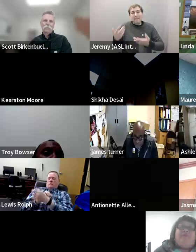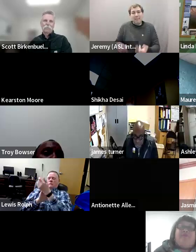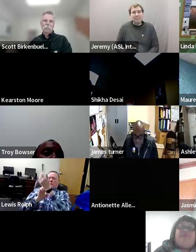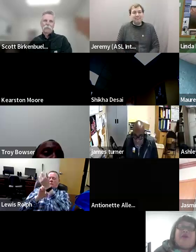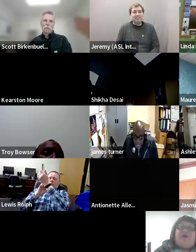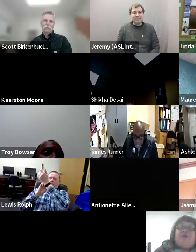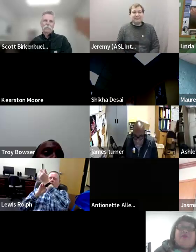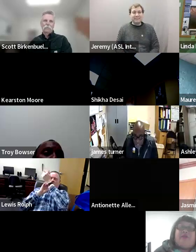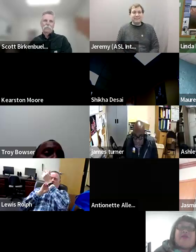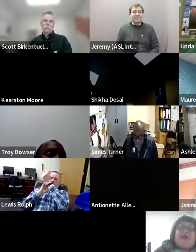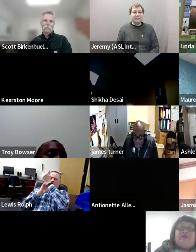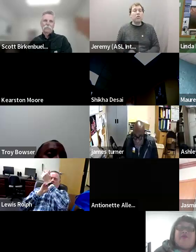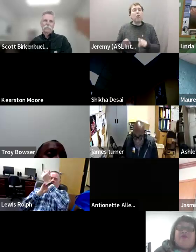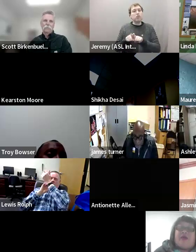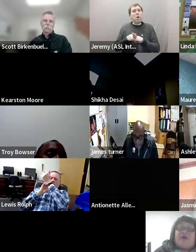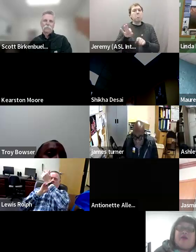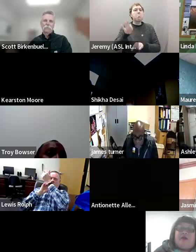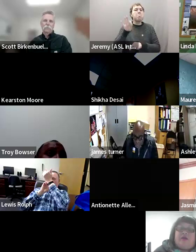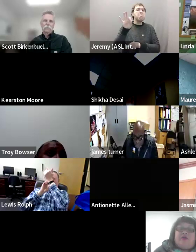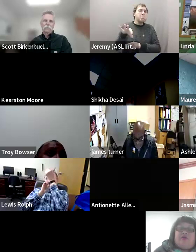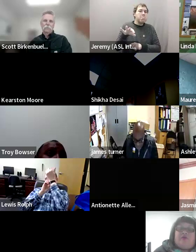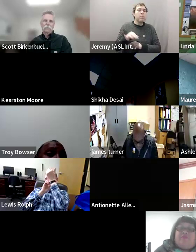Lynnie Downum-Hanzal: But I'd also like to add, too, that Lynnie Downum-Hanzal: you know.